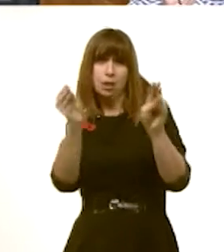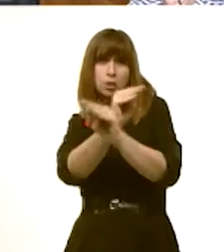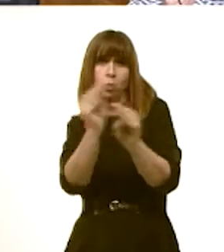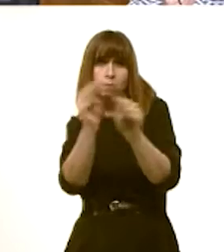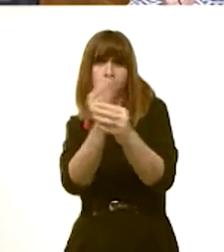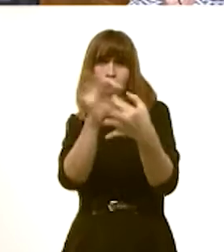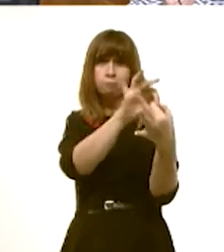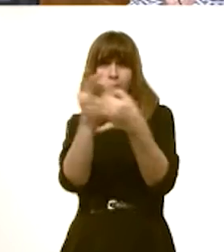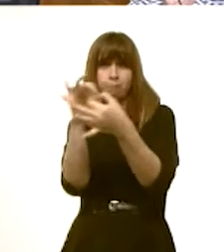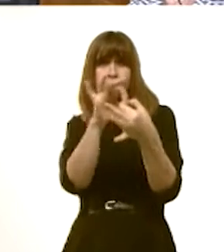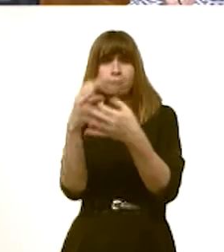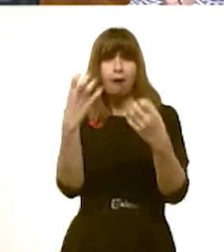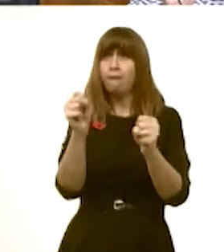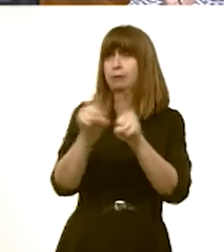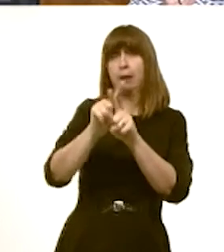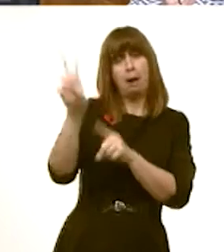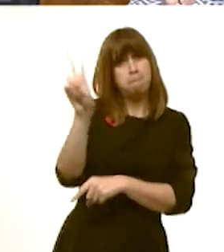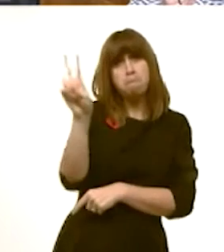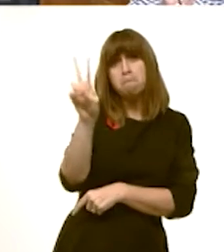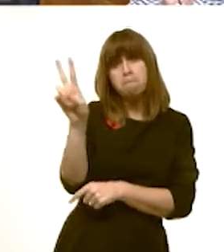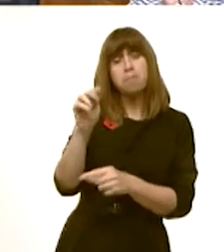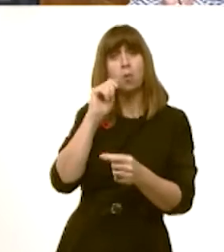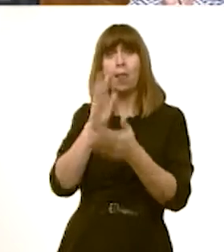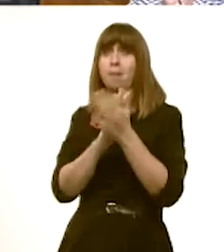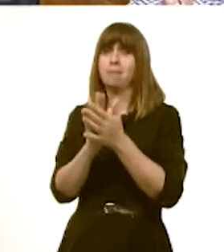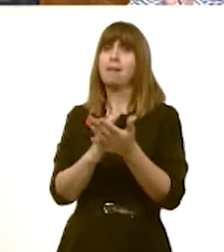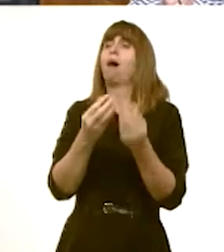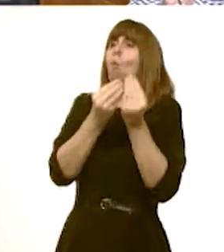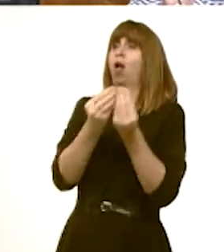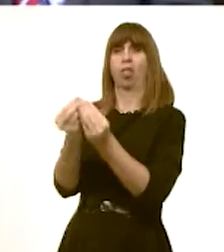and to improve for the benefit of those in the north-west of England and in the north of Wales.